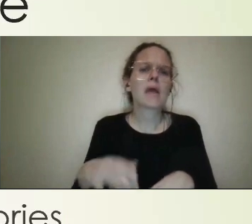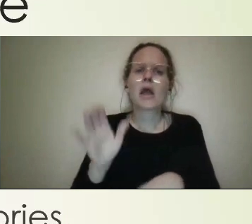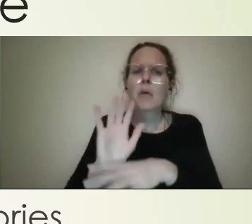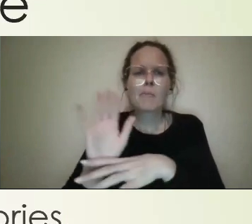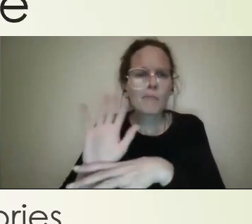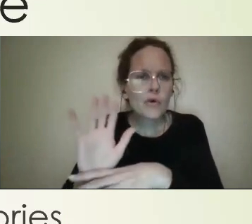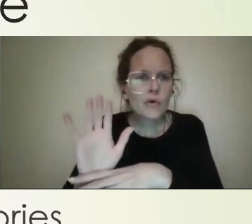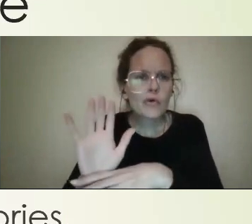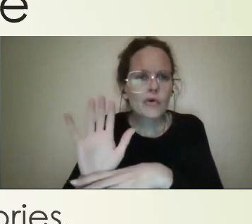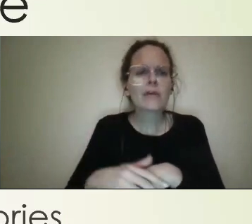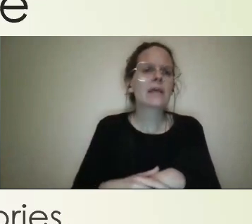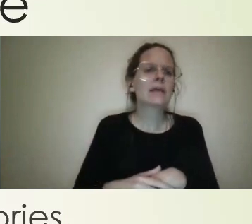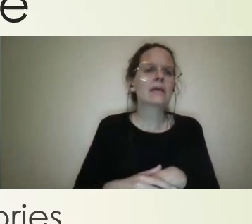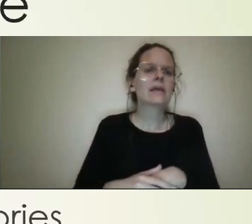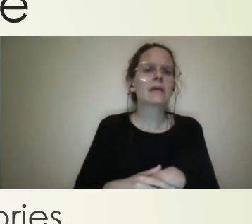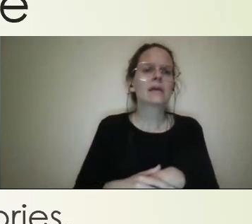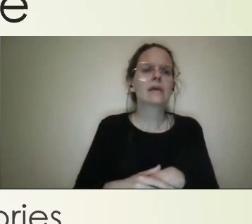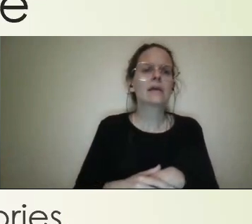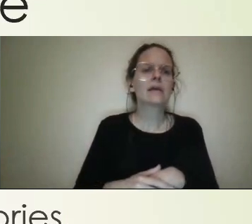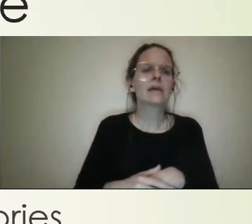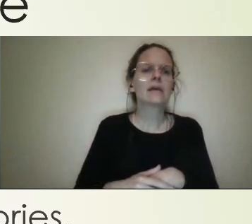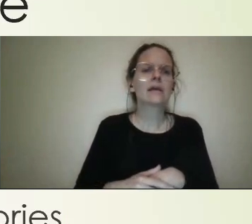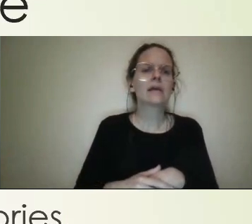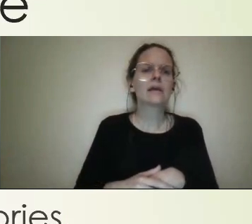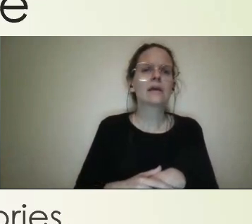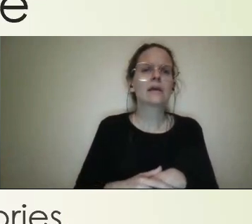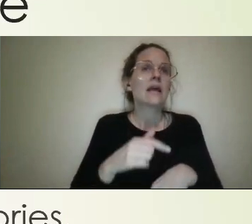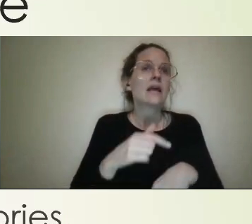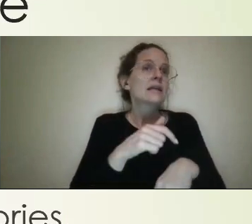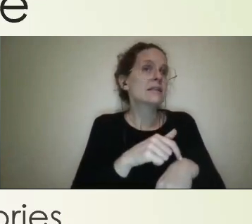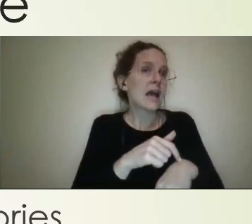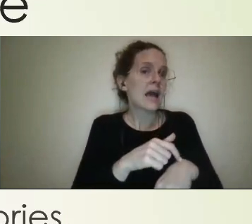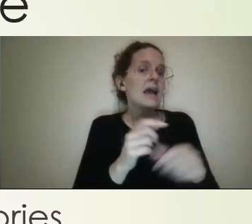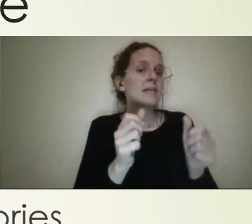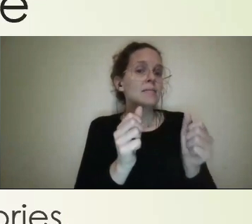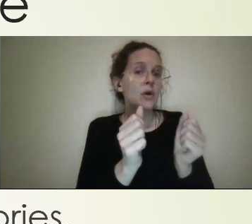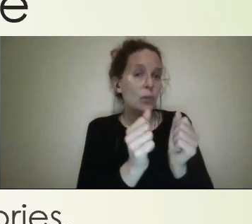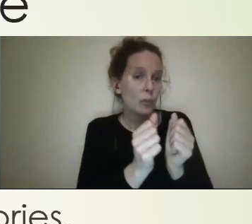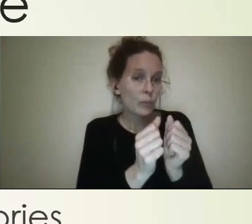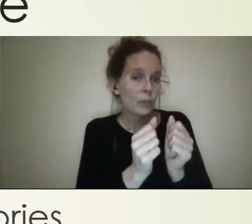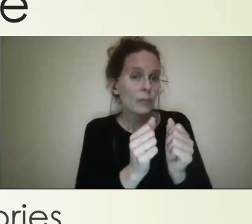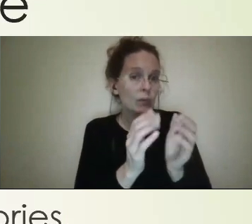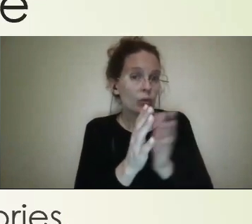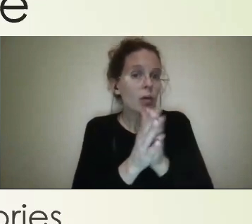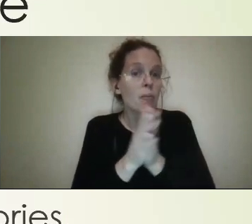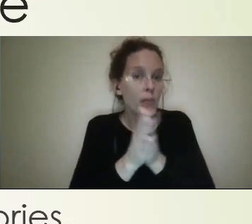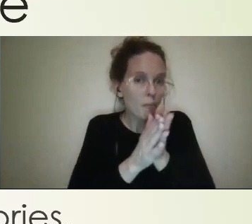it could be something where they're spending time with something that's going to motivate them to